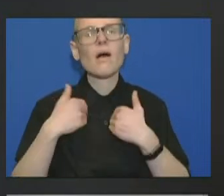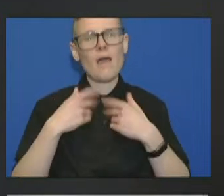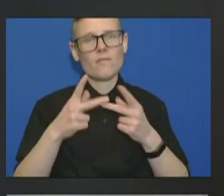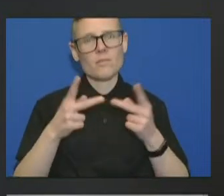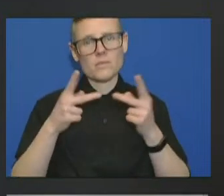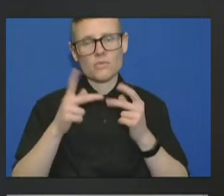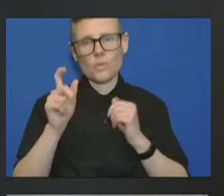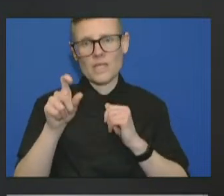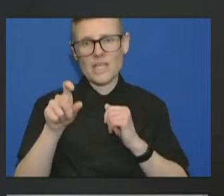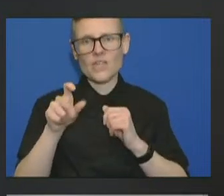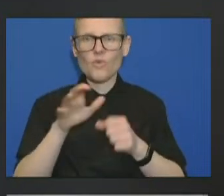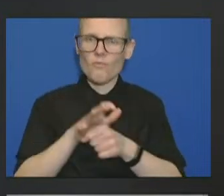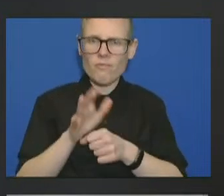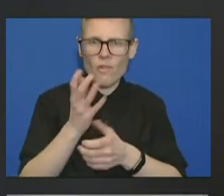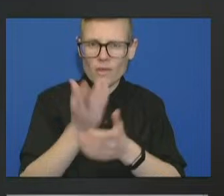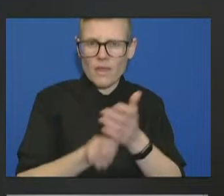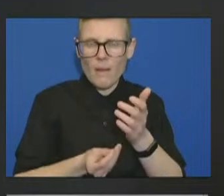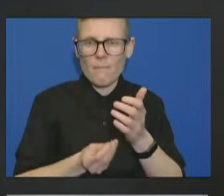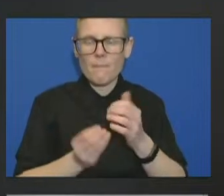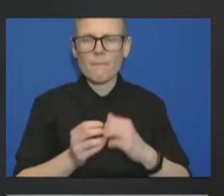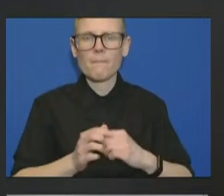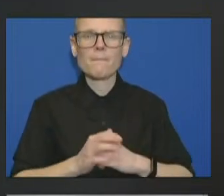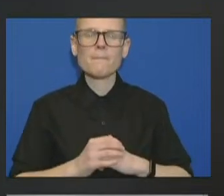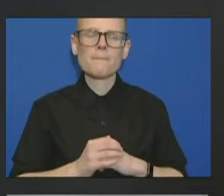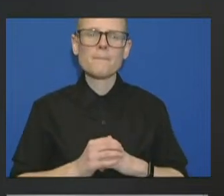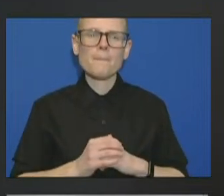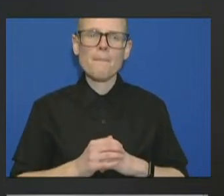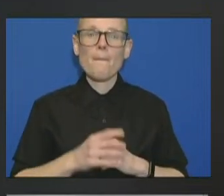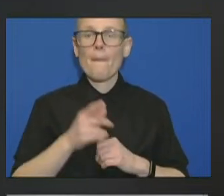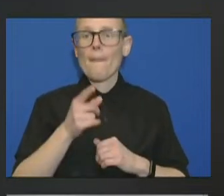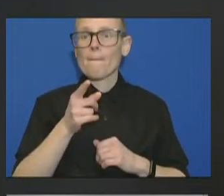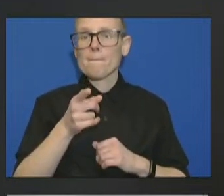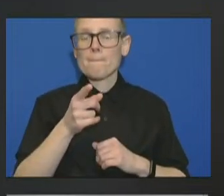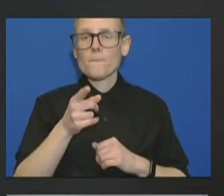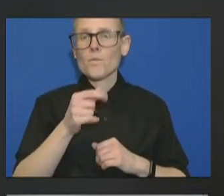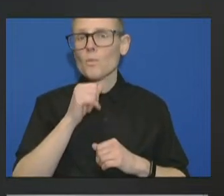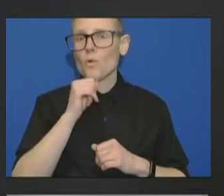making sure that special education has the positions that